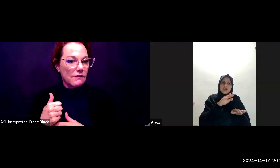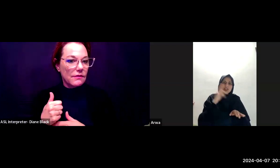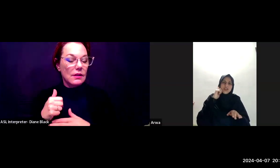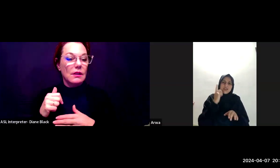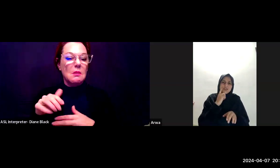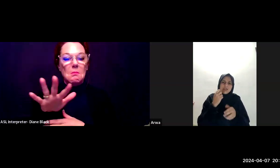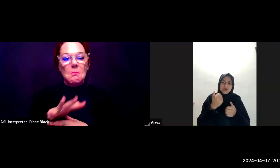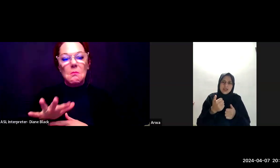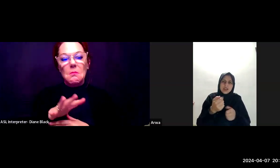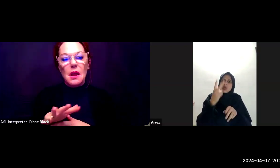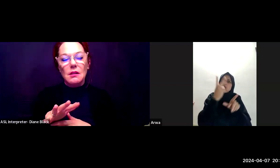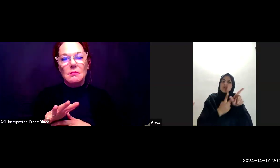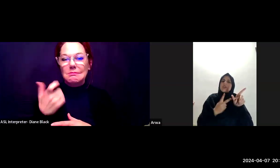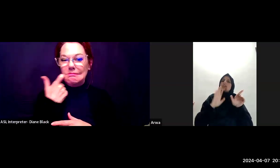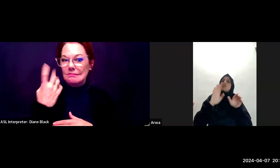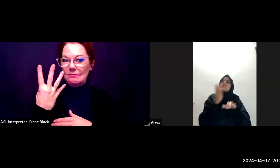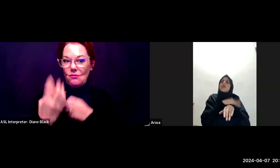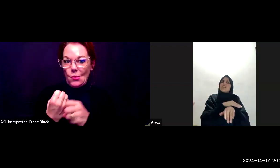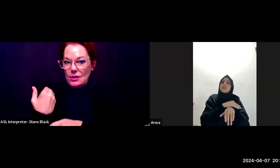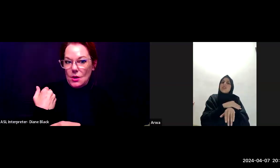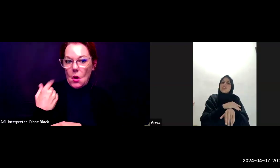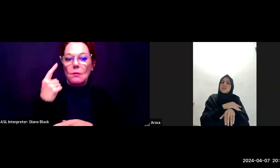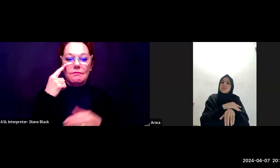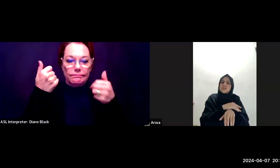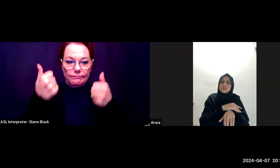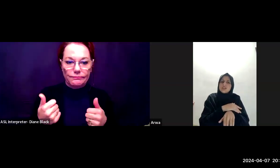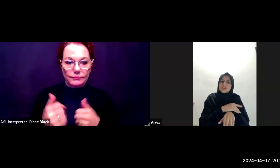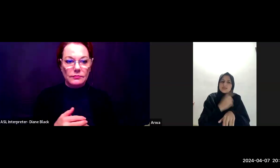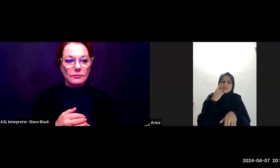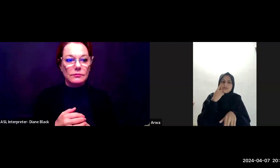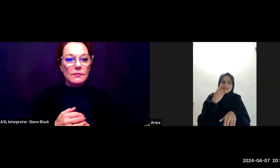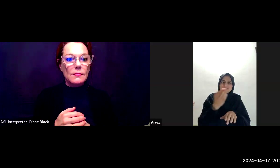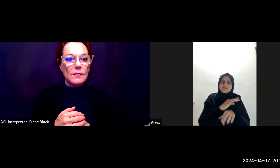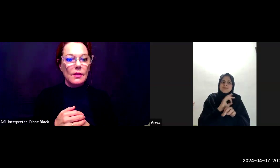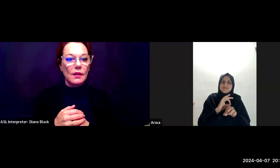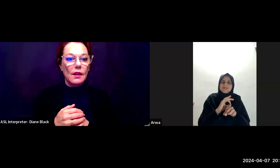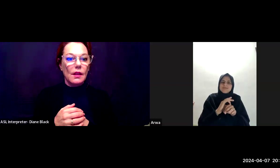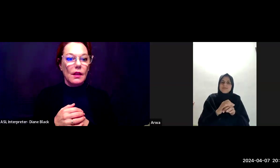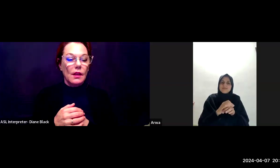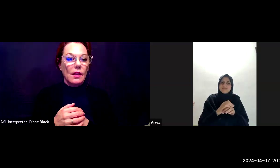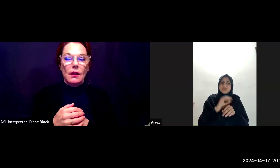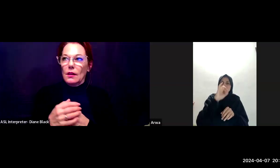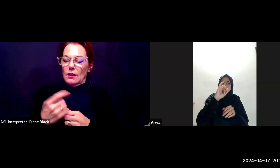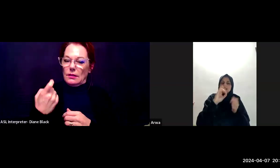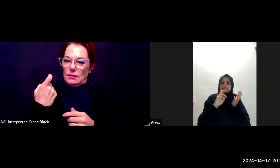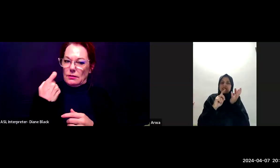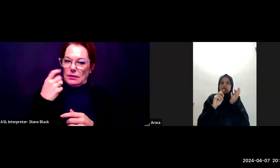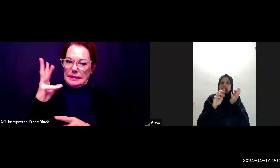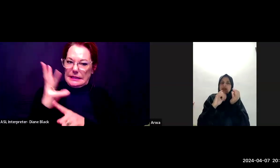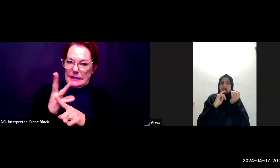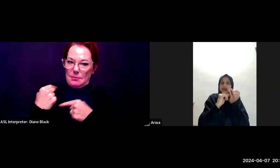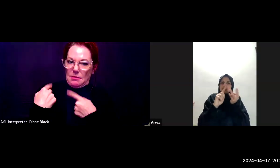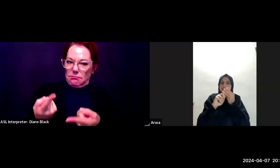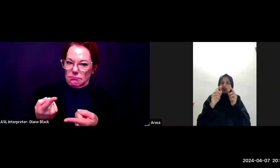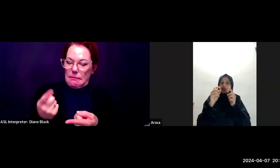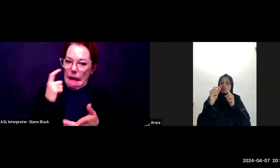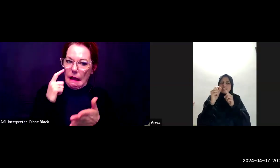four years back. okay but uh since six months and since September he's having a slight Improvement.